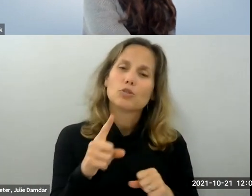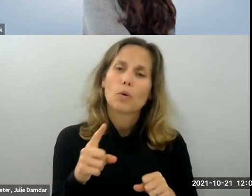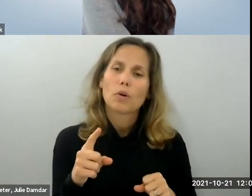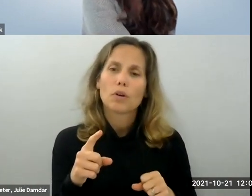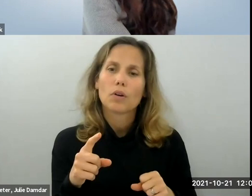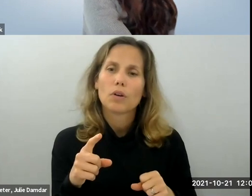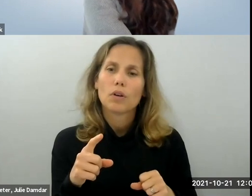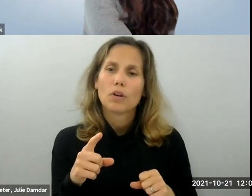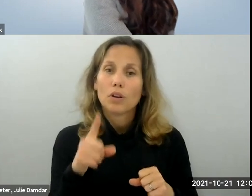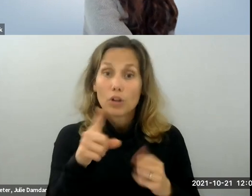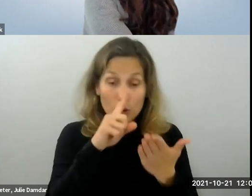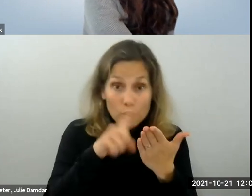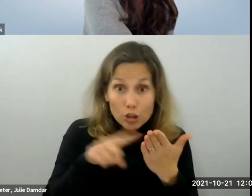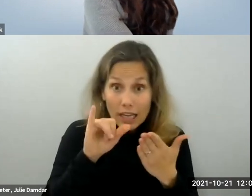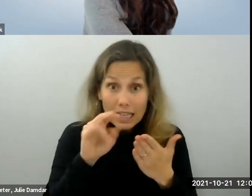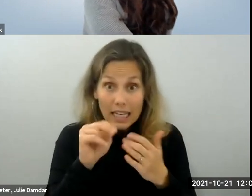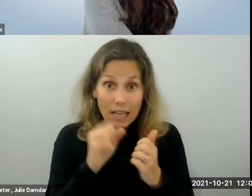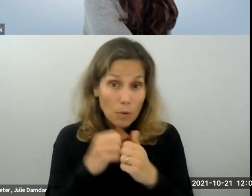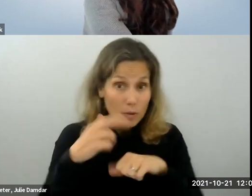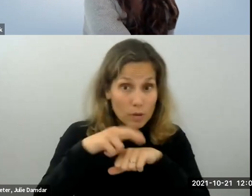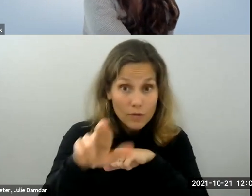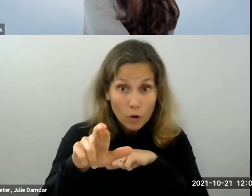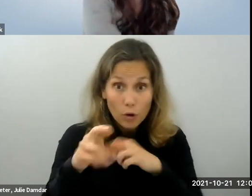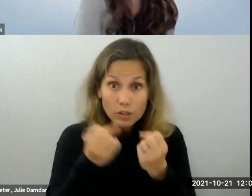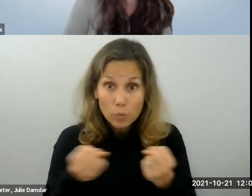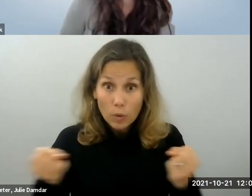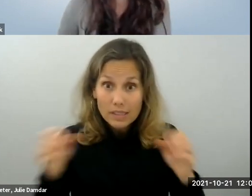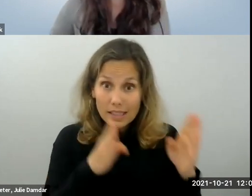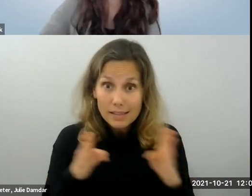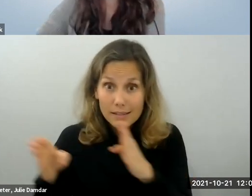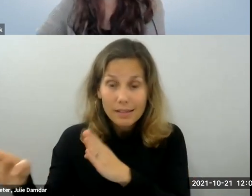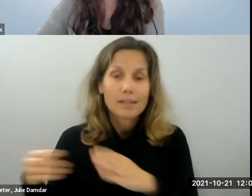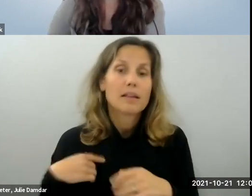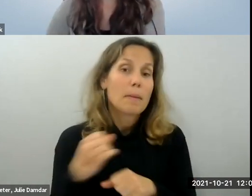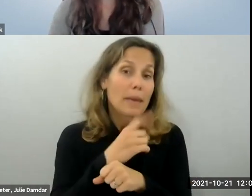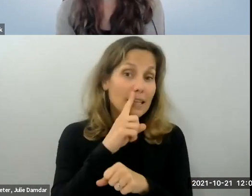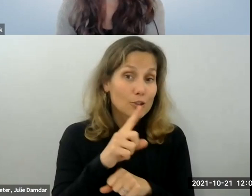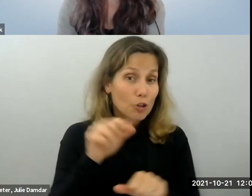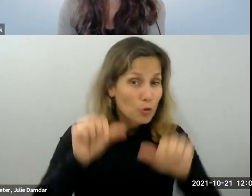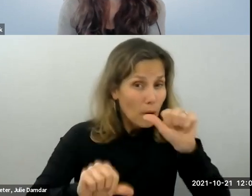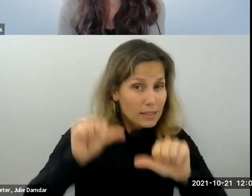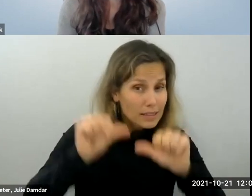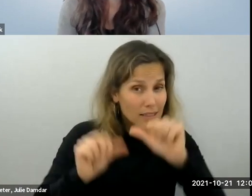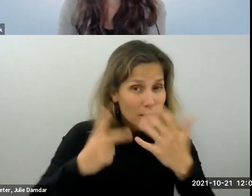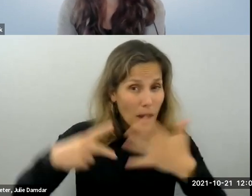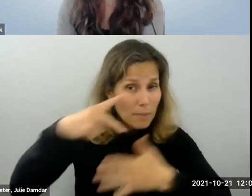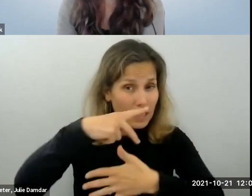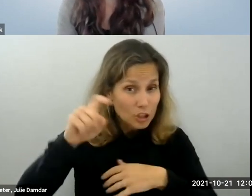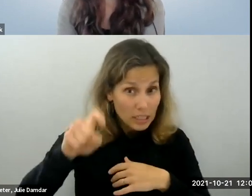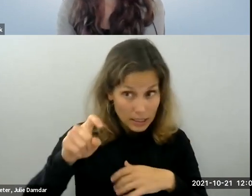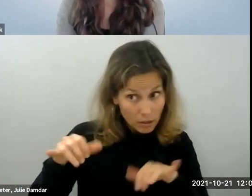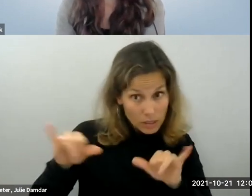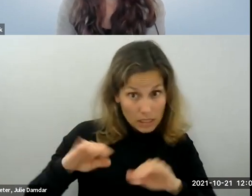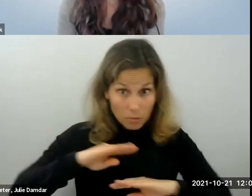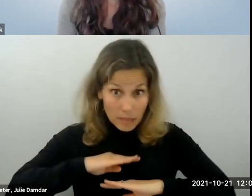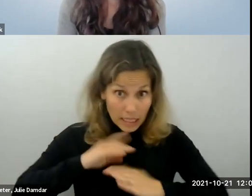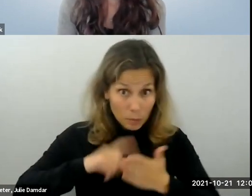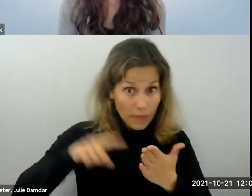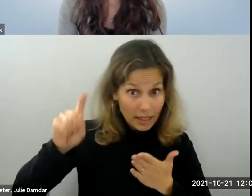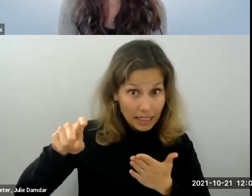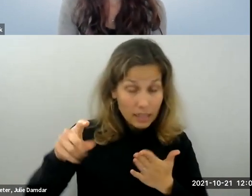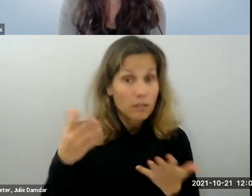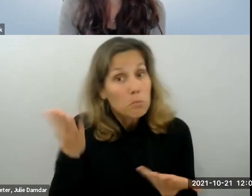Lisa Saldana (she/her/hers): Checking in with your referral sources, making sure that you do an assessment of your population needs that you're still meeting the needs of the population, because that might change over time.